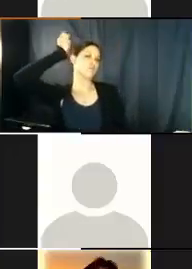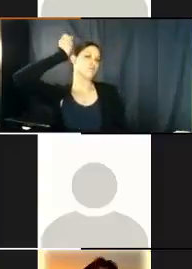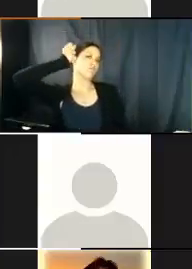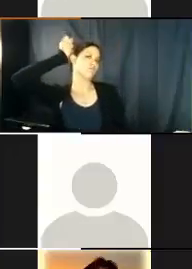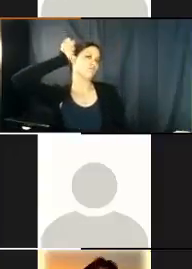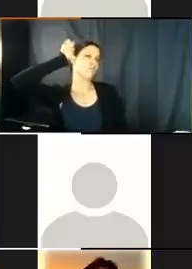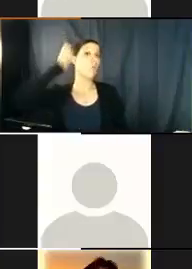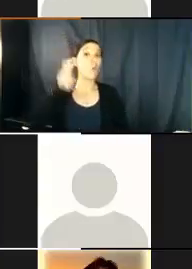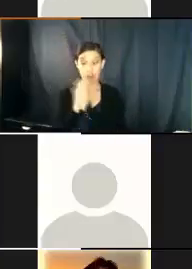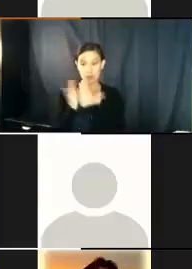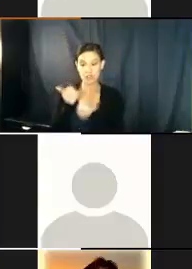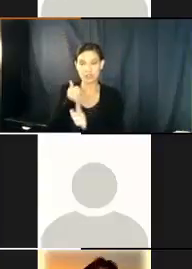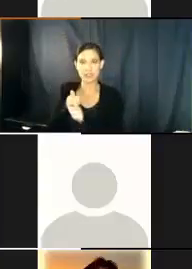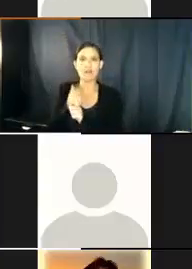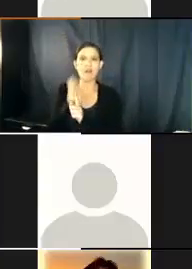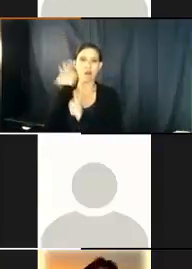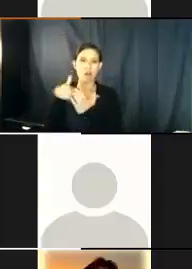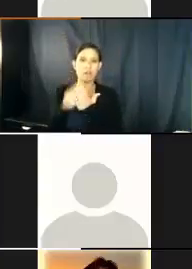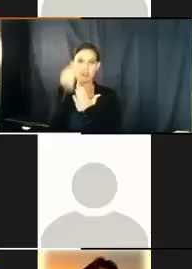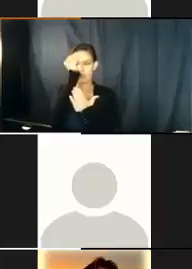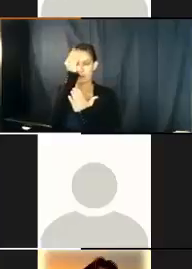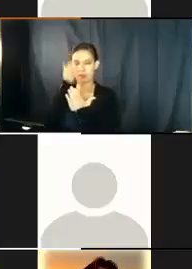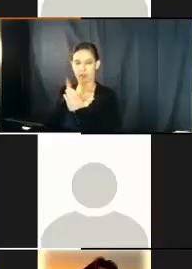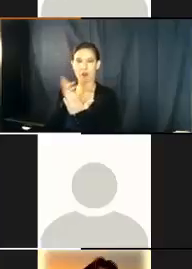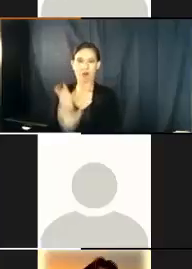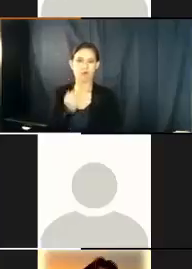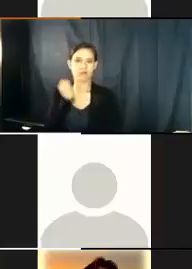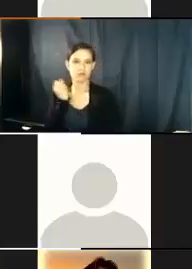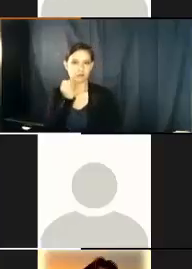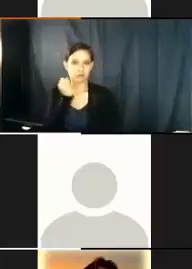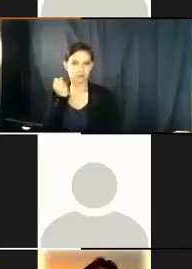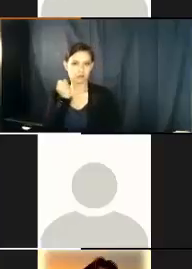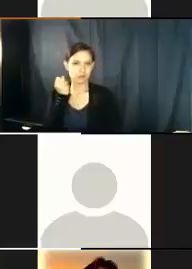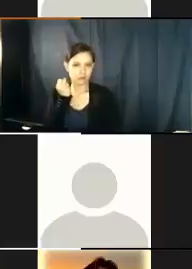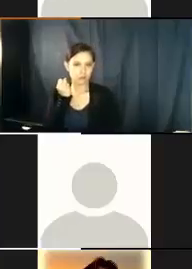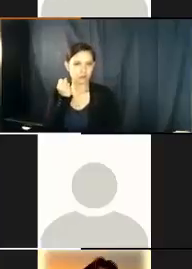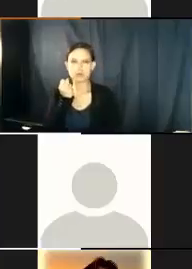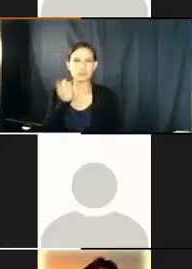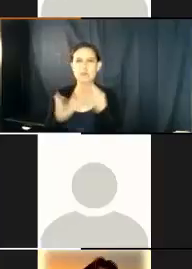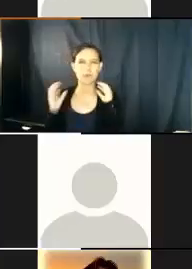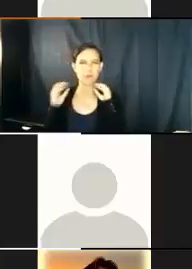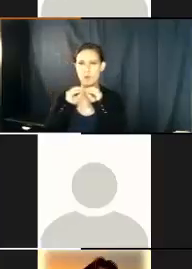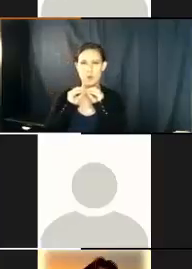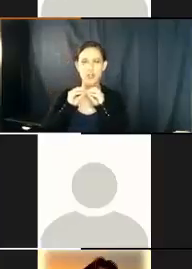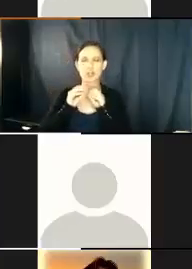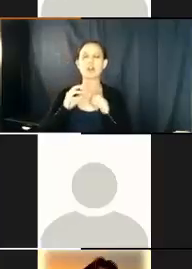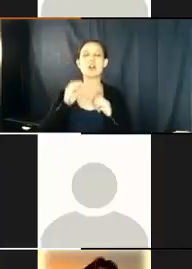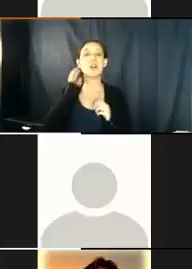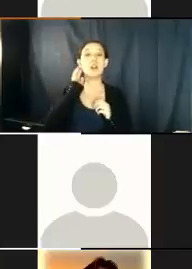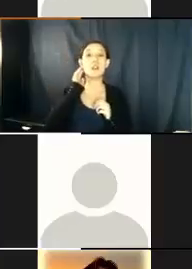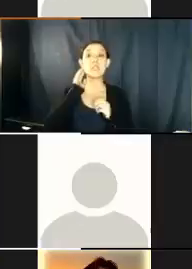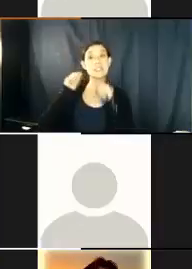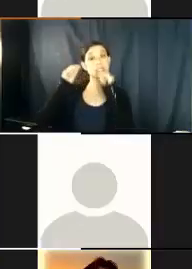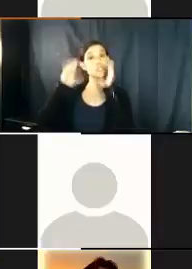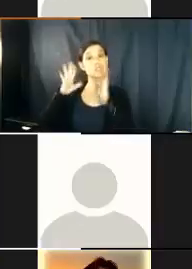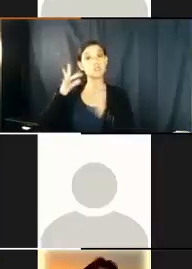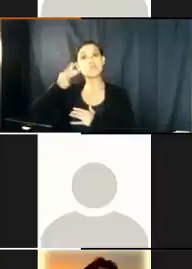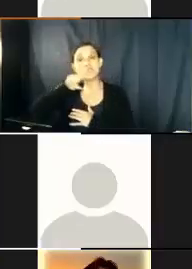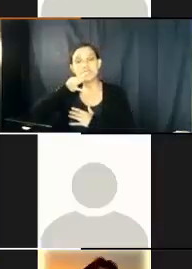and certainly teacher experts and textbooks are other places where you can go to information